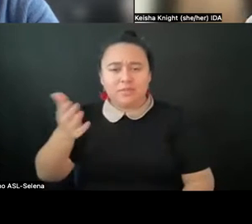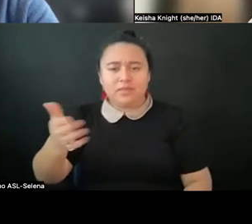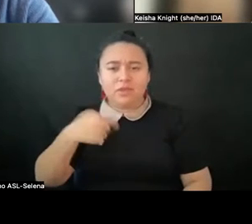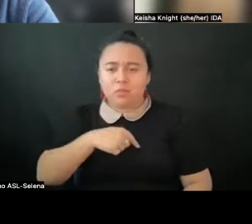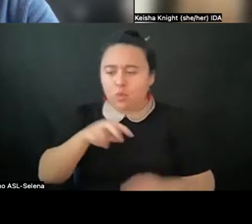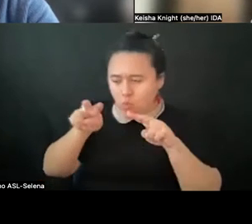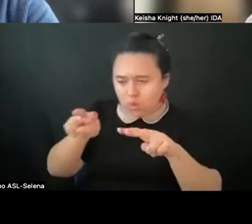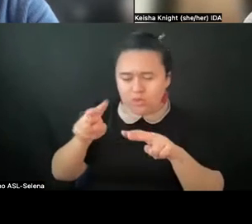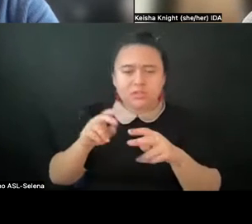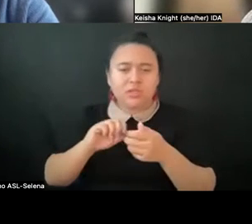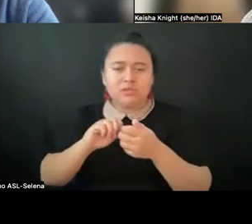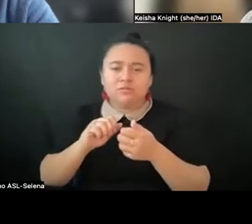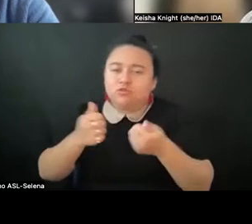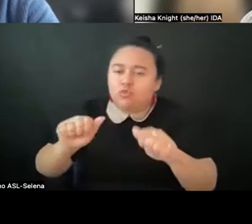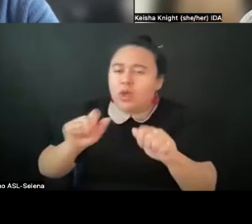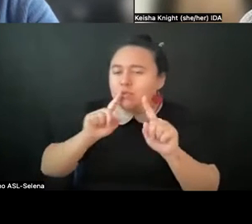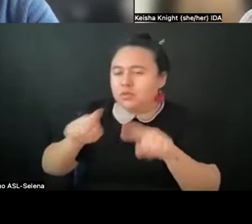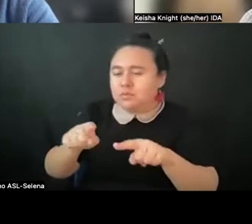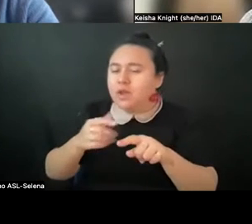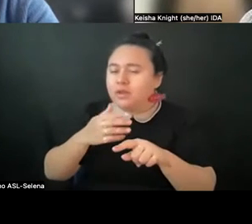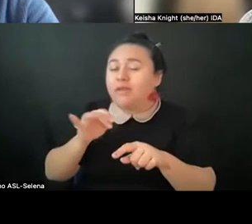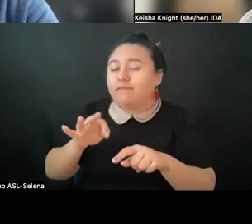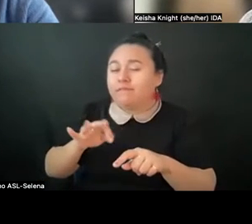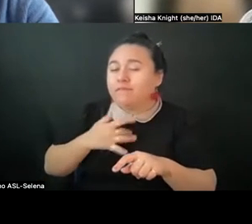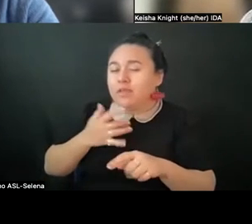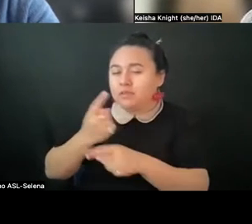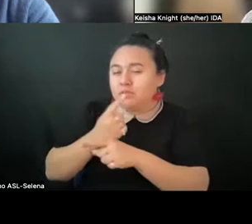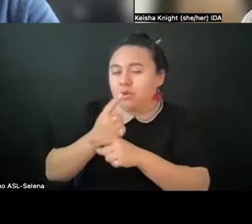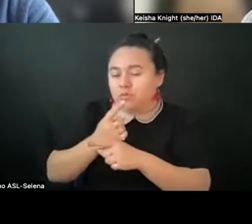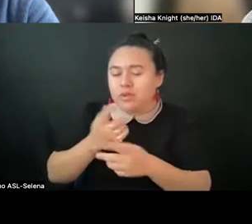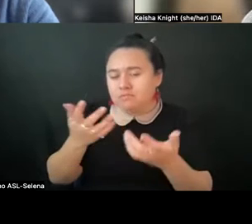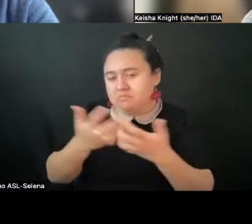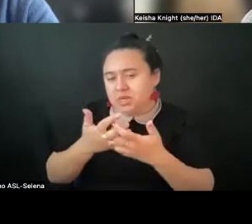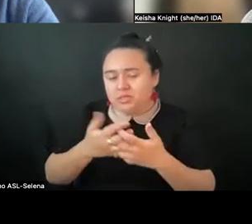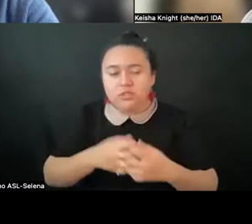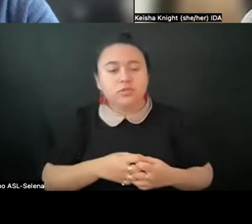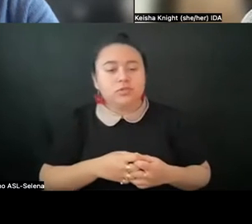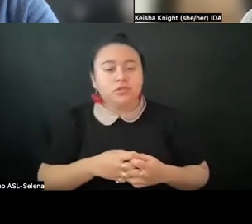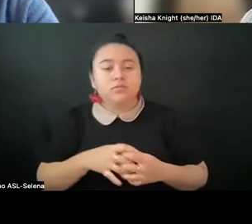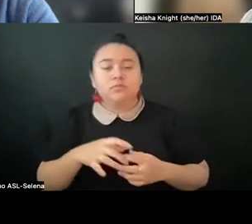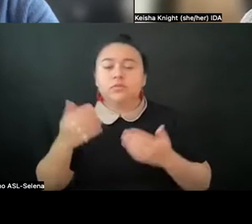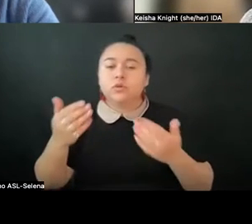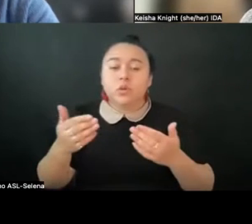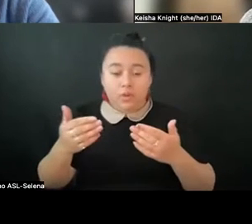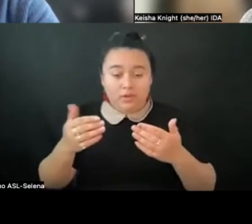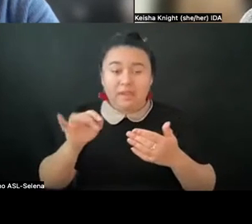If you have questions throughout the presentation, please add them to the Q&A box found in the bottom of your Zoom window.